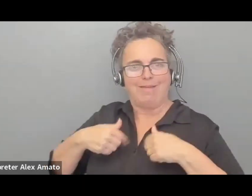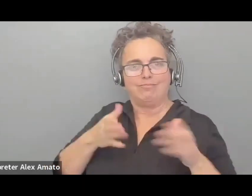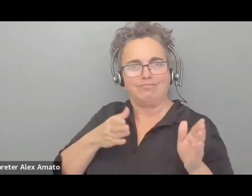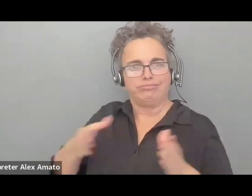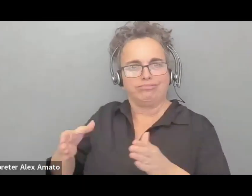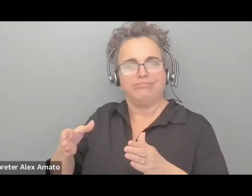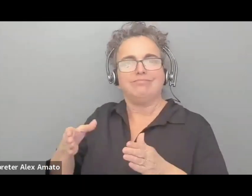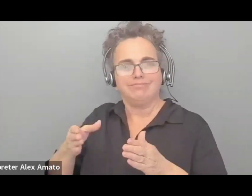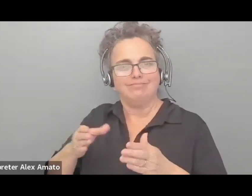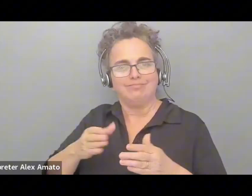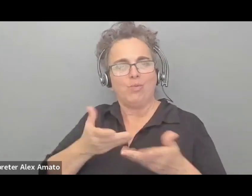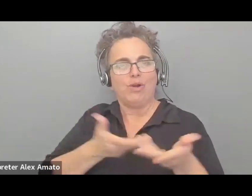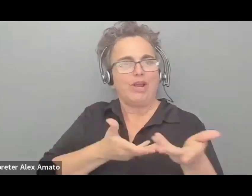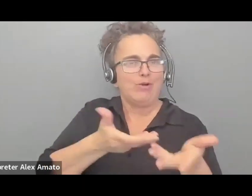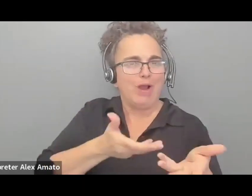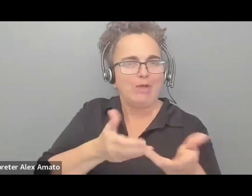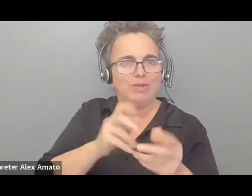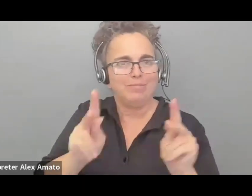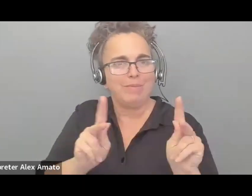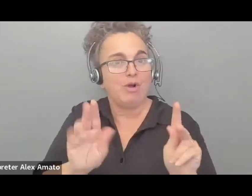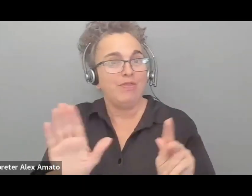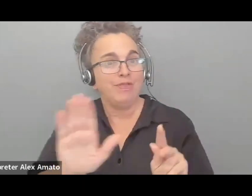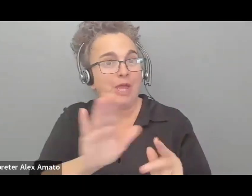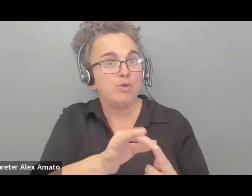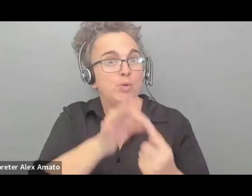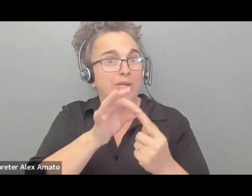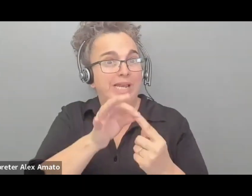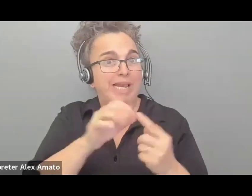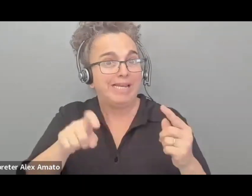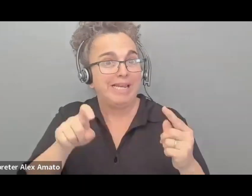and their, their unique needs because everybody's needs and tools are gonna be different.